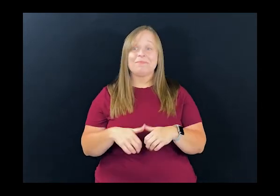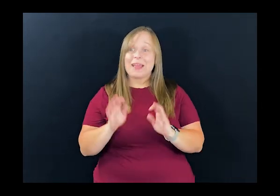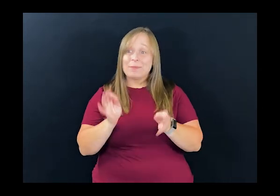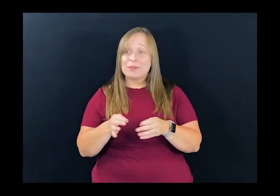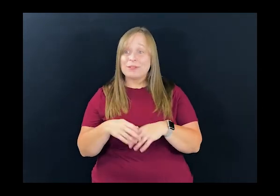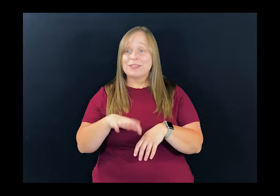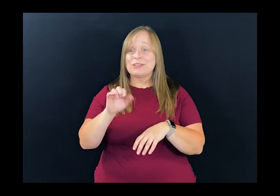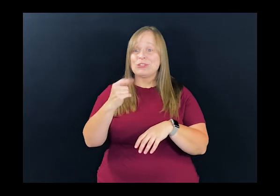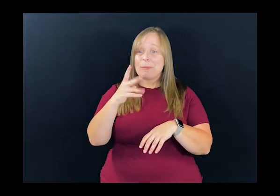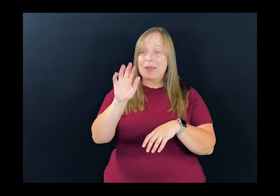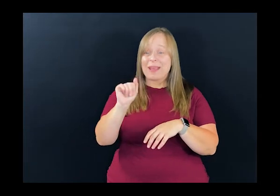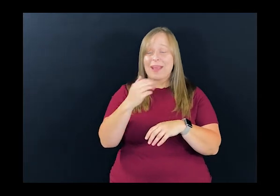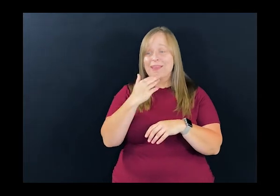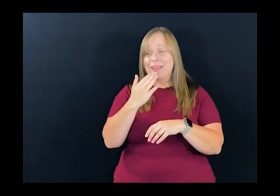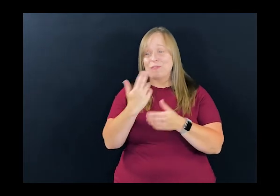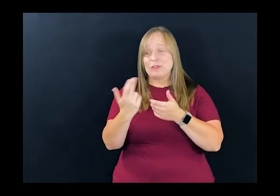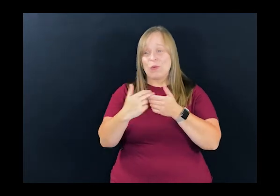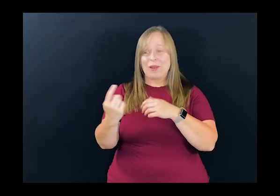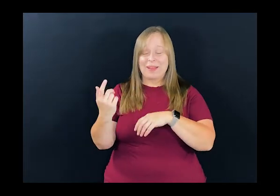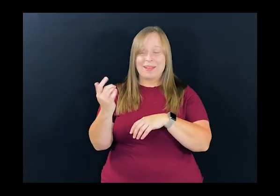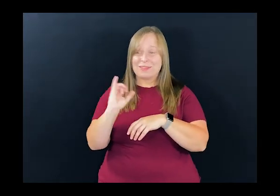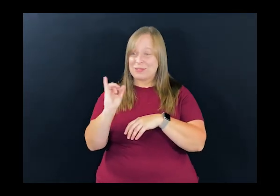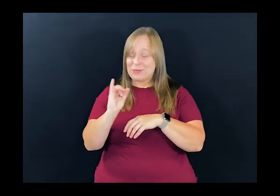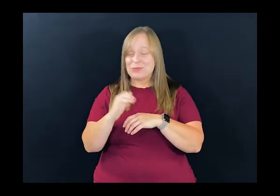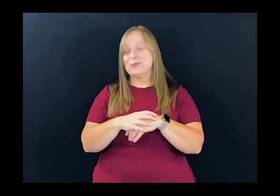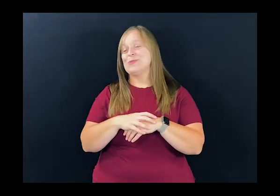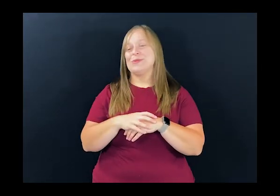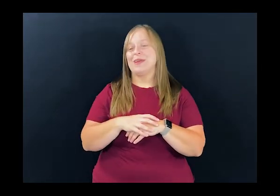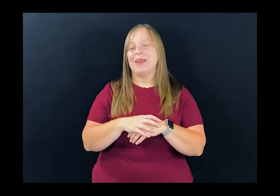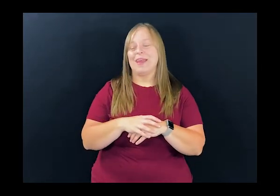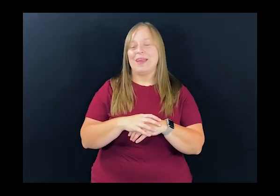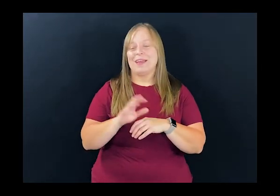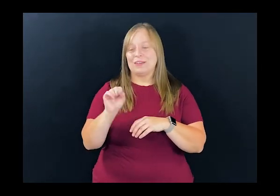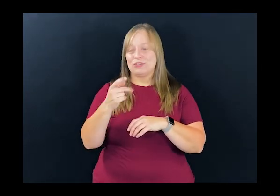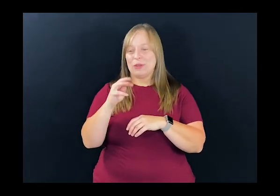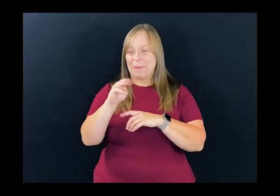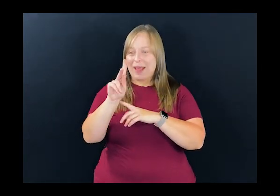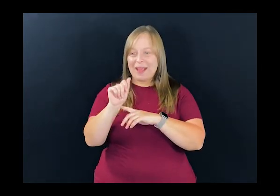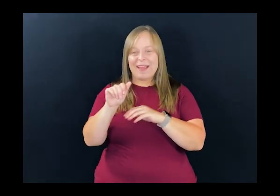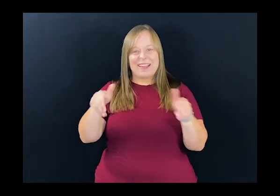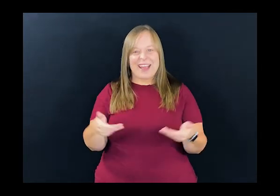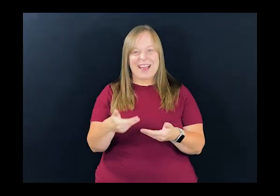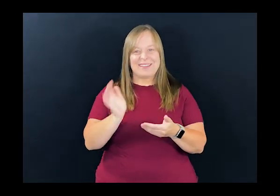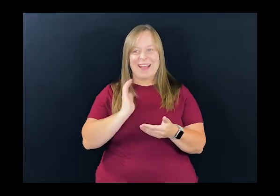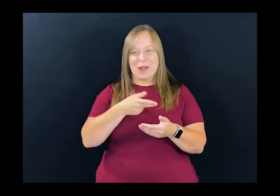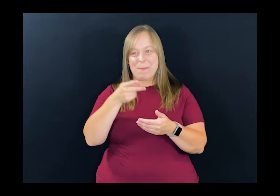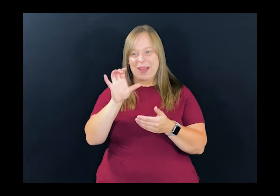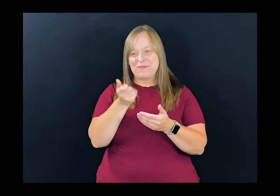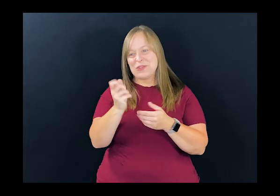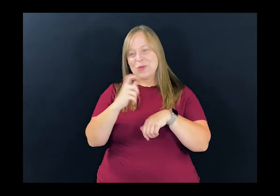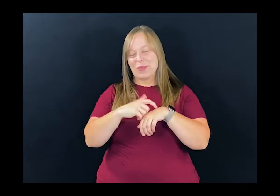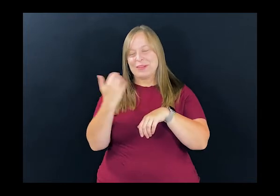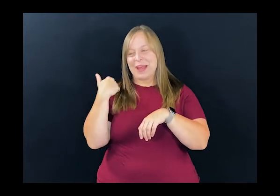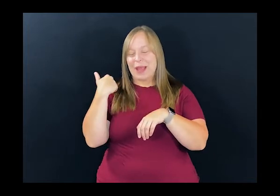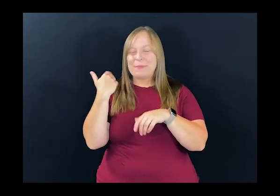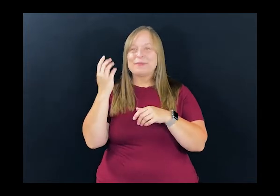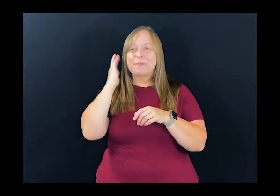[Katrin] Absolutely. Shameka thank you so much for joining us as well. And Shameka has been a guest on our podcast a couple of times now,